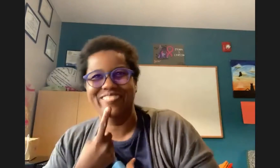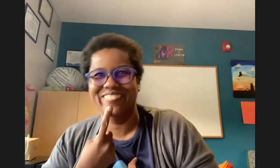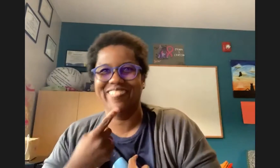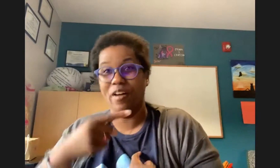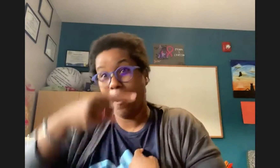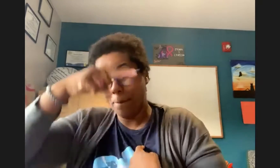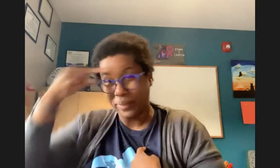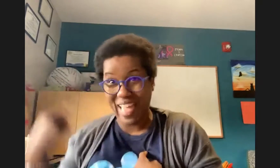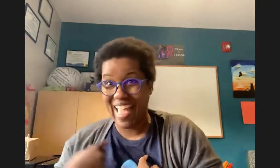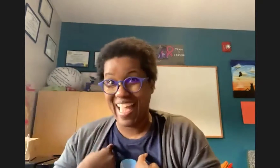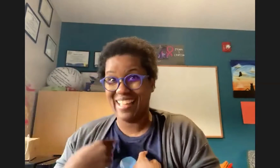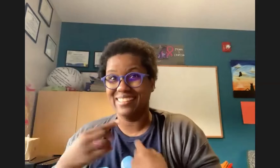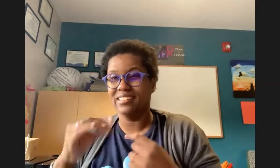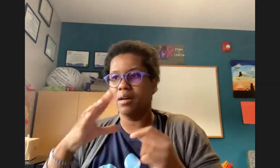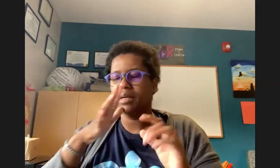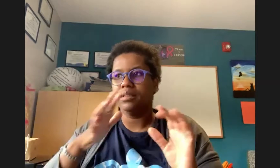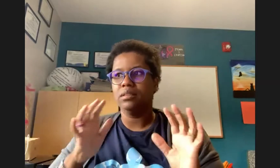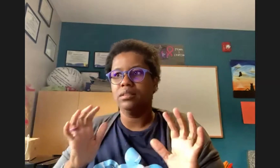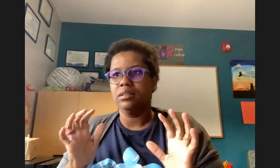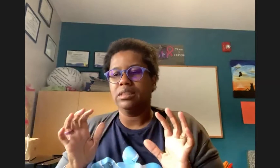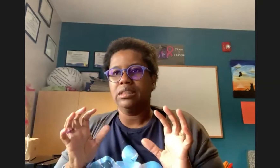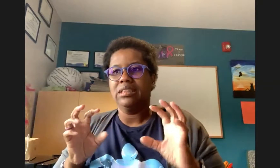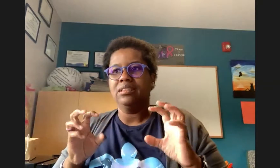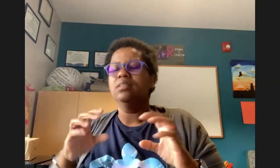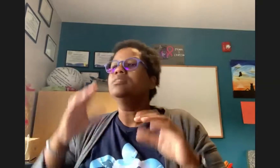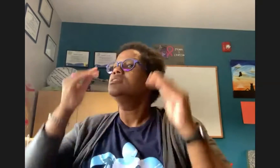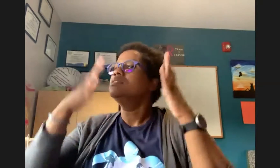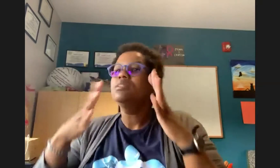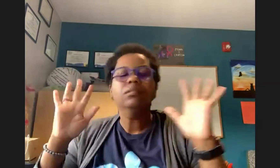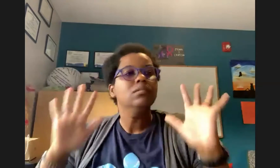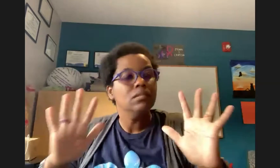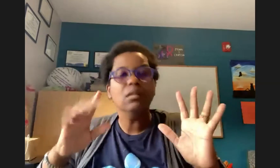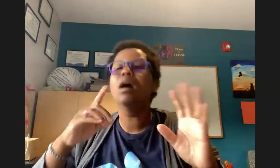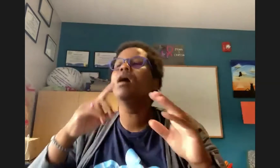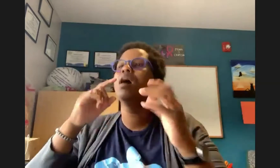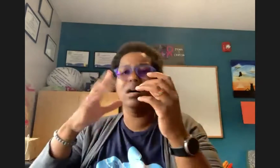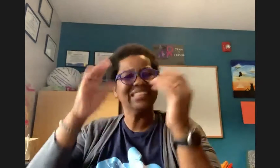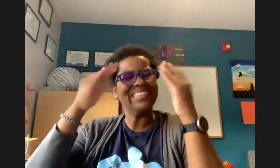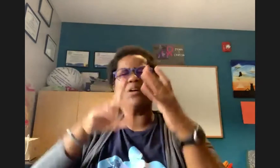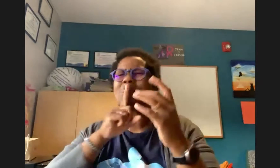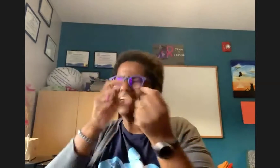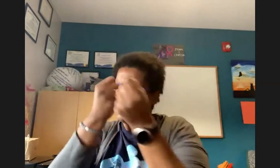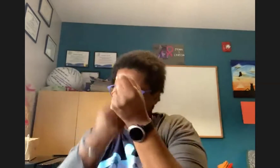and I'm Deaf and I'm black, and sending me alone without her was tough.